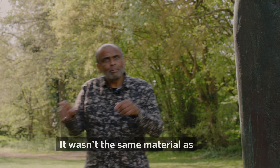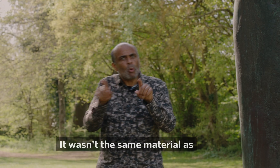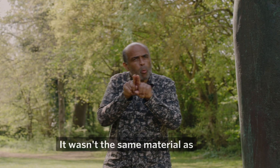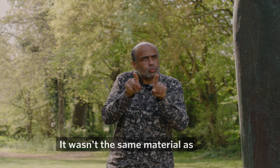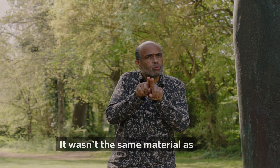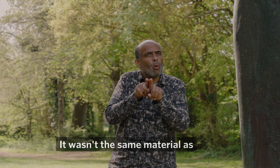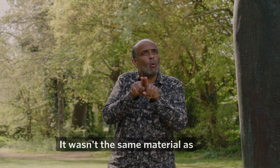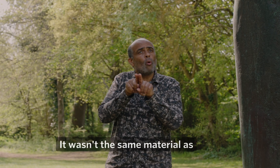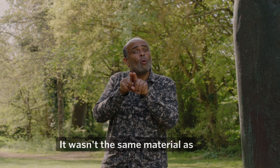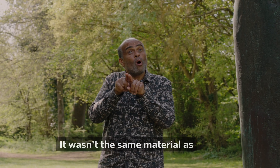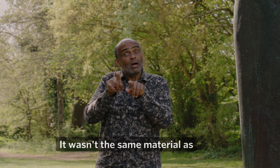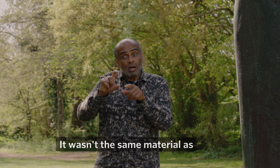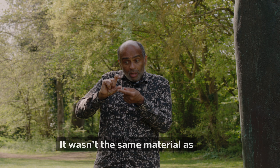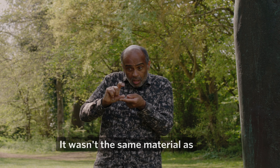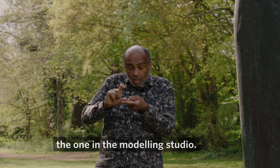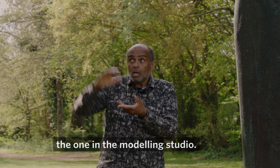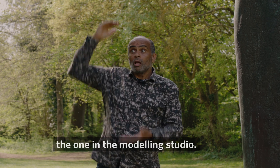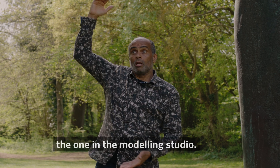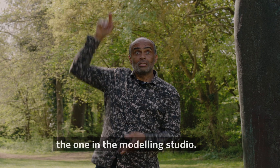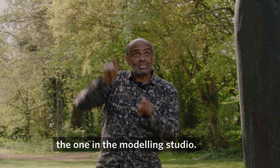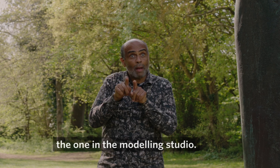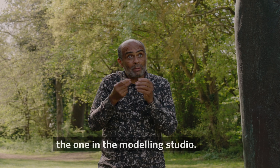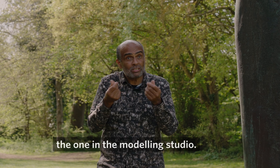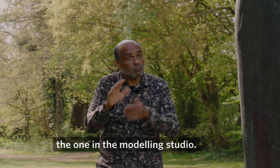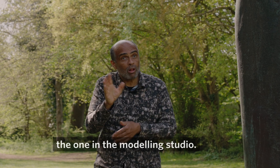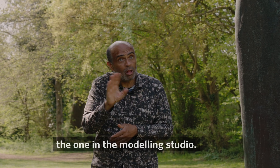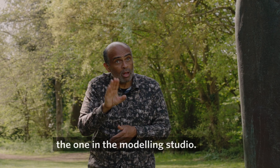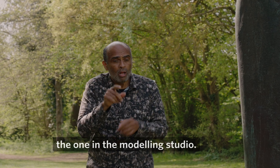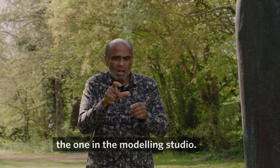It wasn't the same material as the one in the modelling studio.